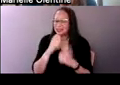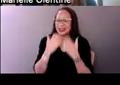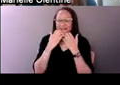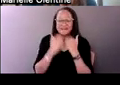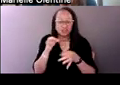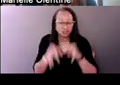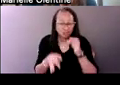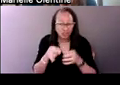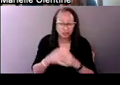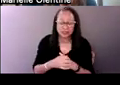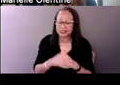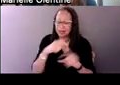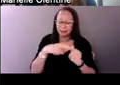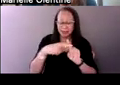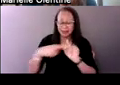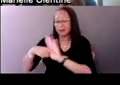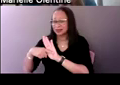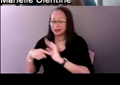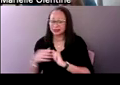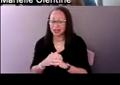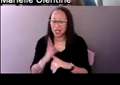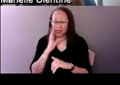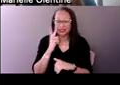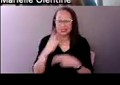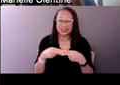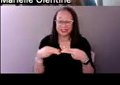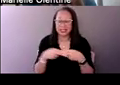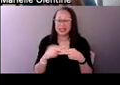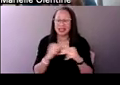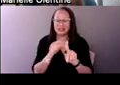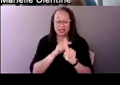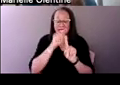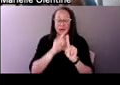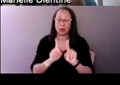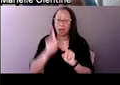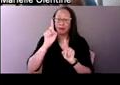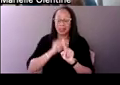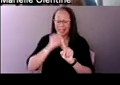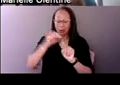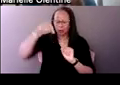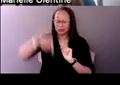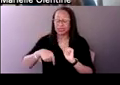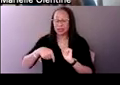Of the films that sold, this is again going back to Sundance, South By and Tribeca.